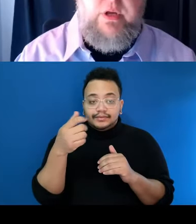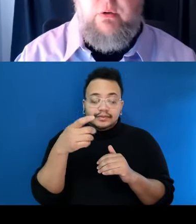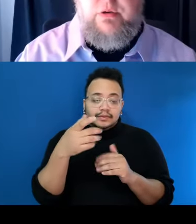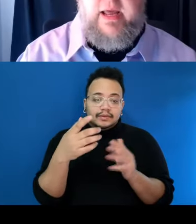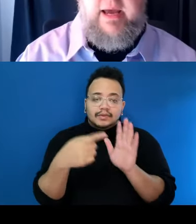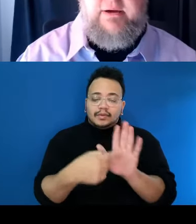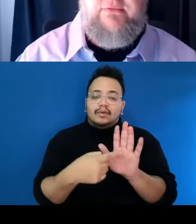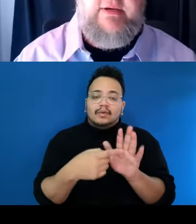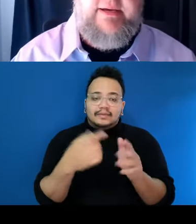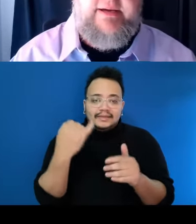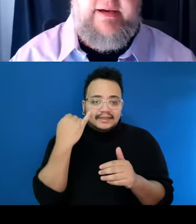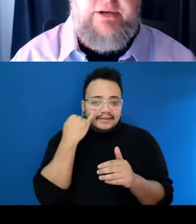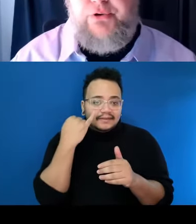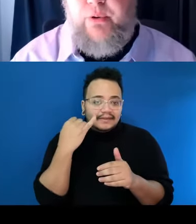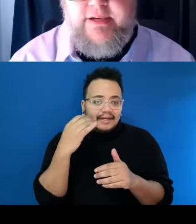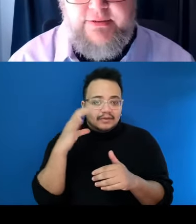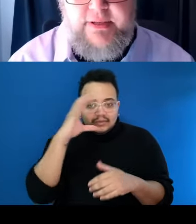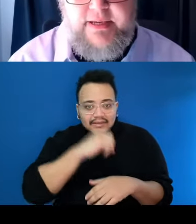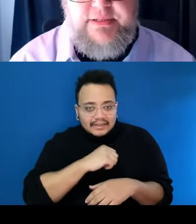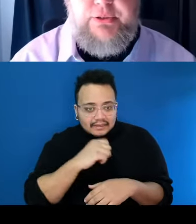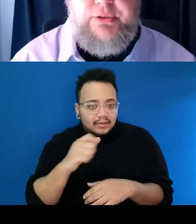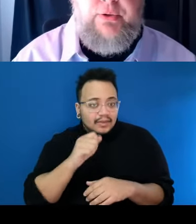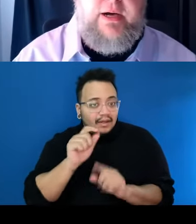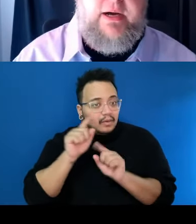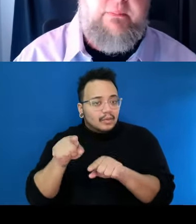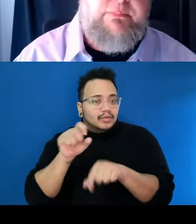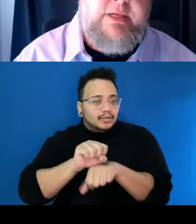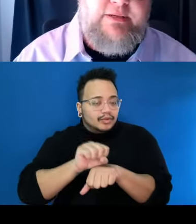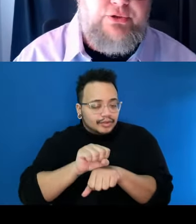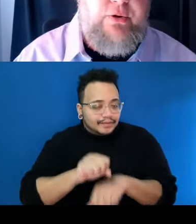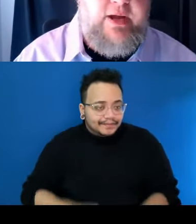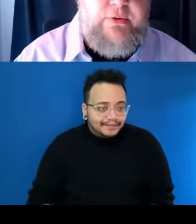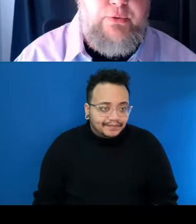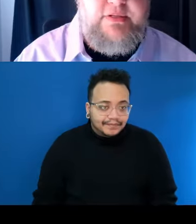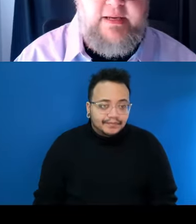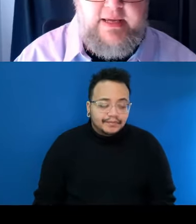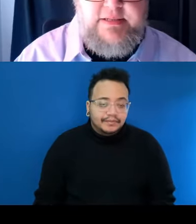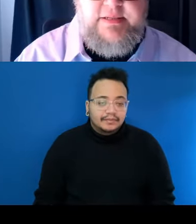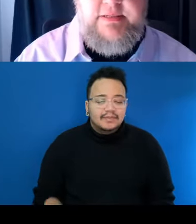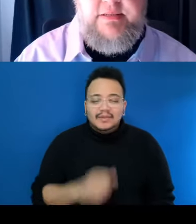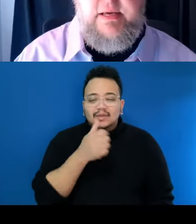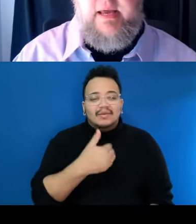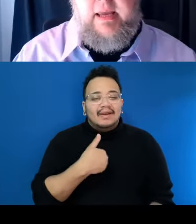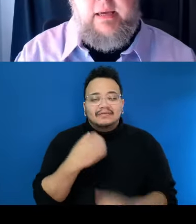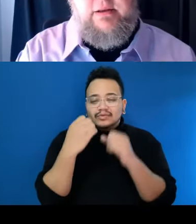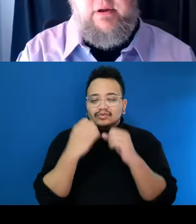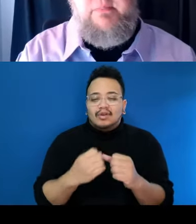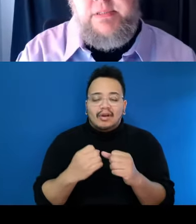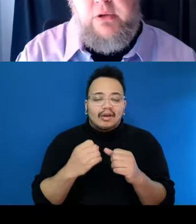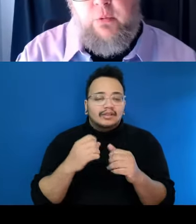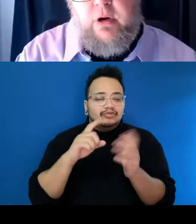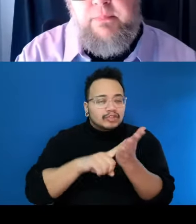And we don't have a direct link to trans folks and ACEs and their missing work.